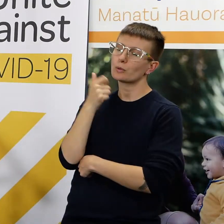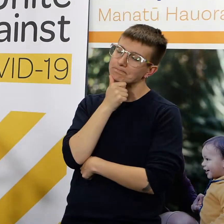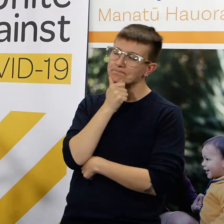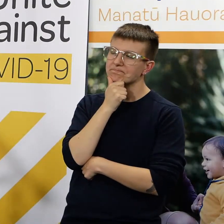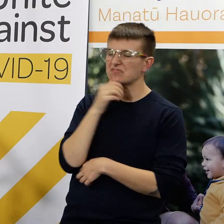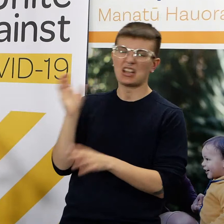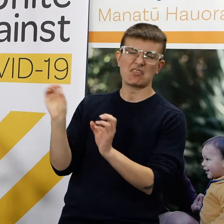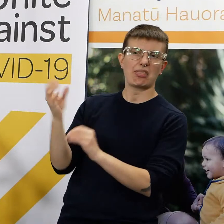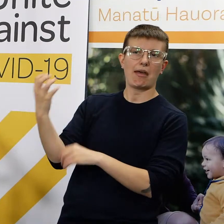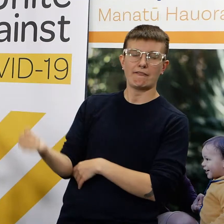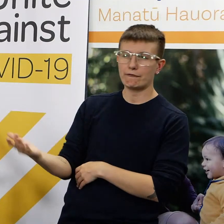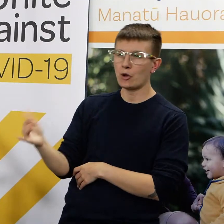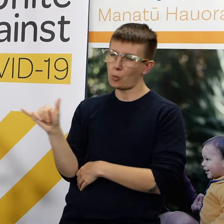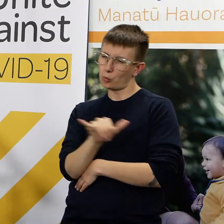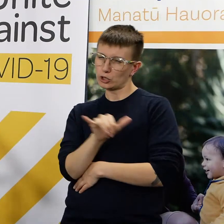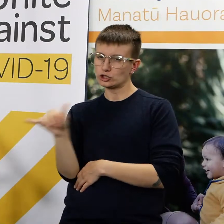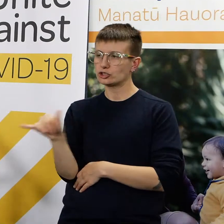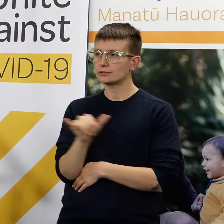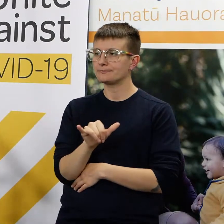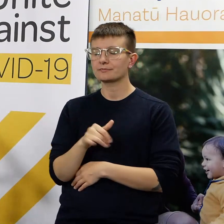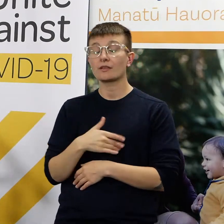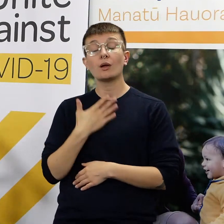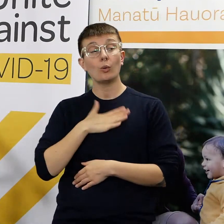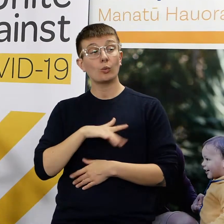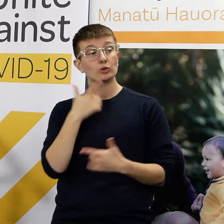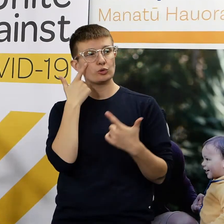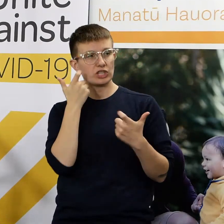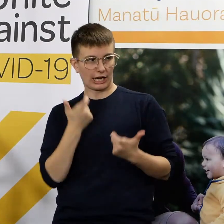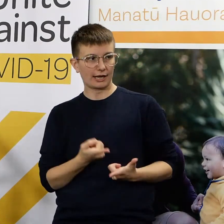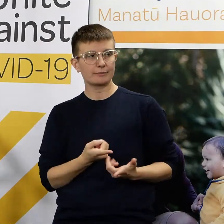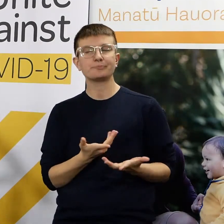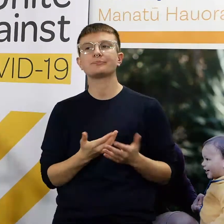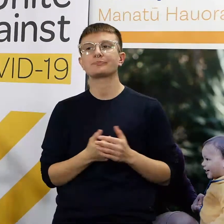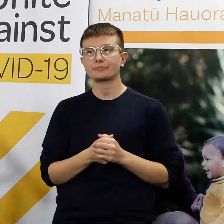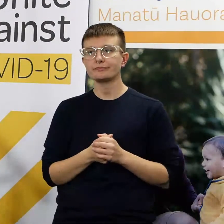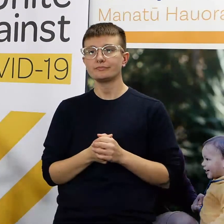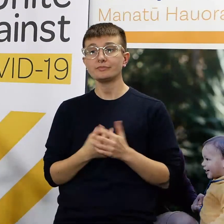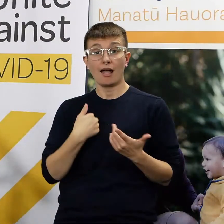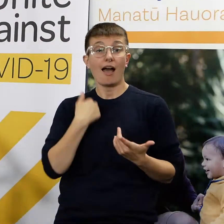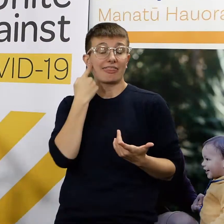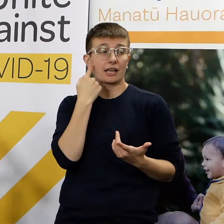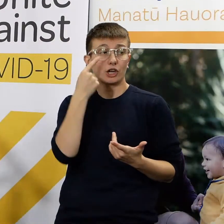My understanding is that the person who had the symptoms was asked, are you OK.